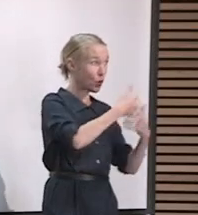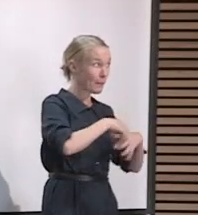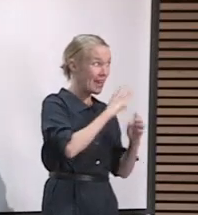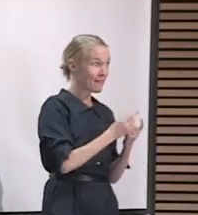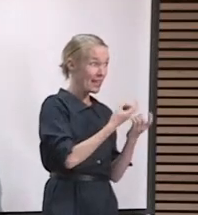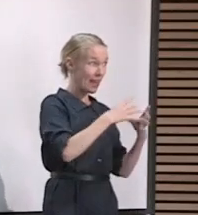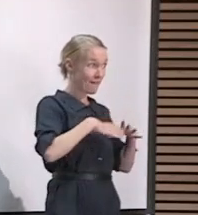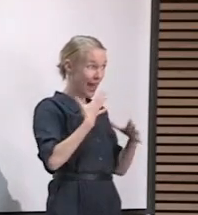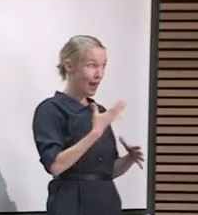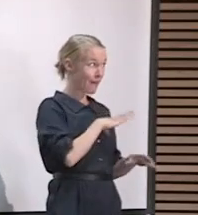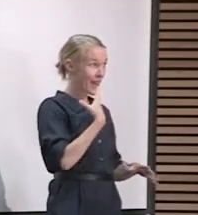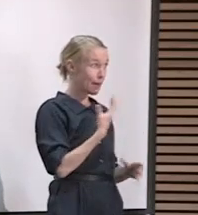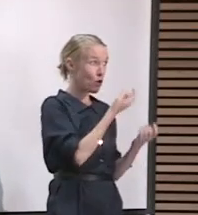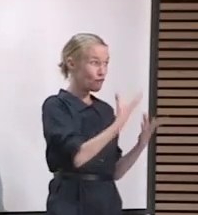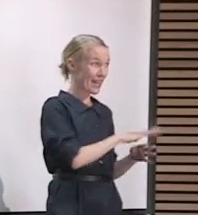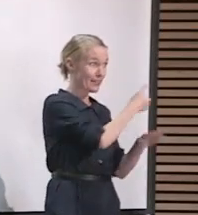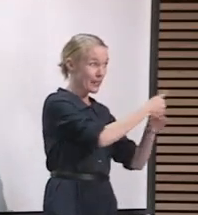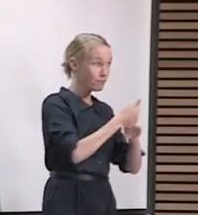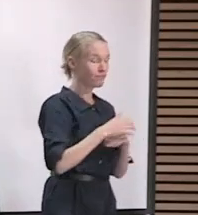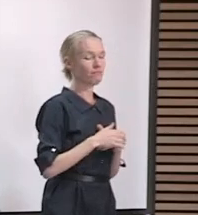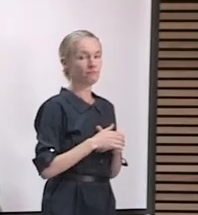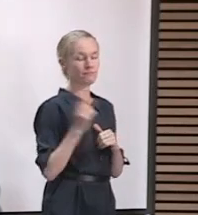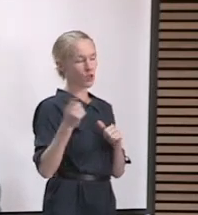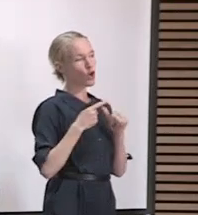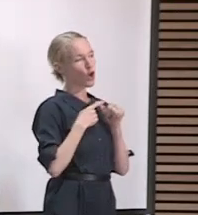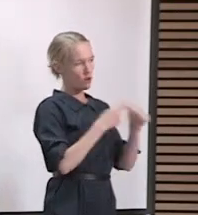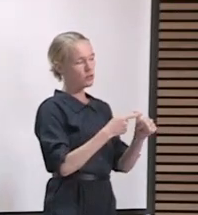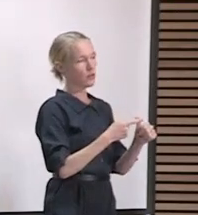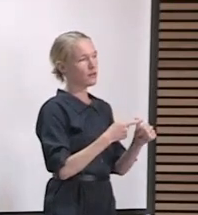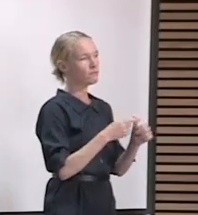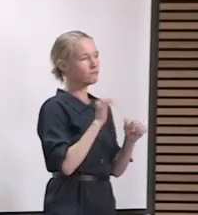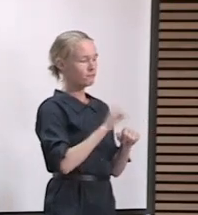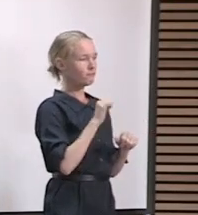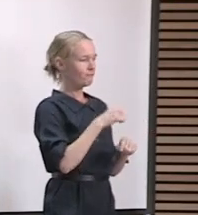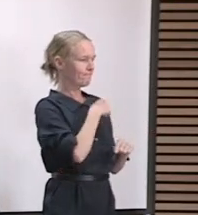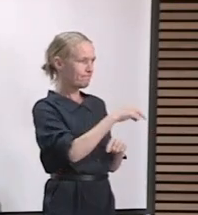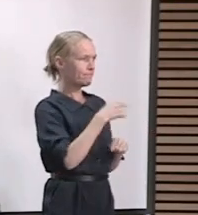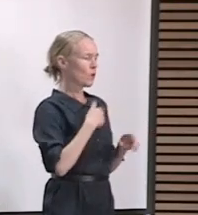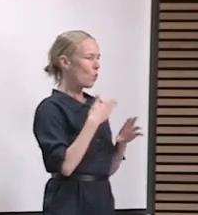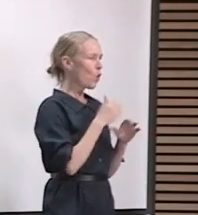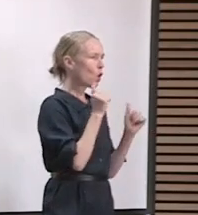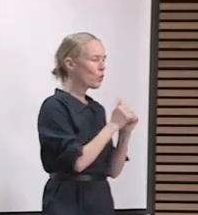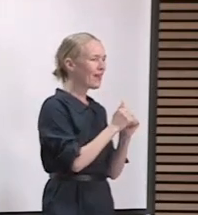the testing with the additional CBACs or community testing centres, plus the mobile teams, plus of course